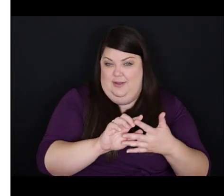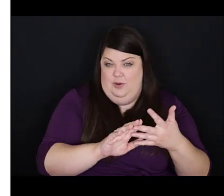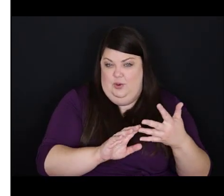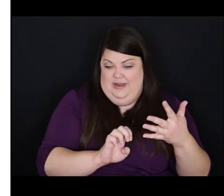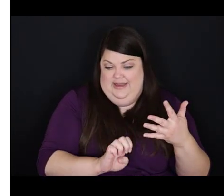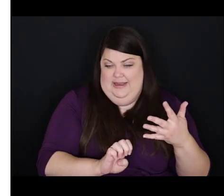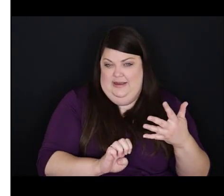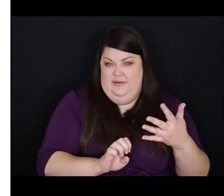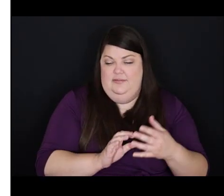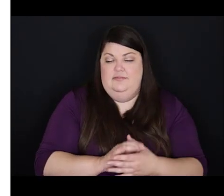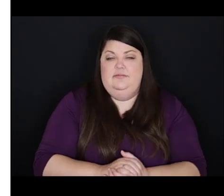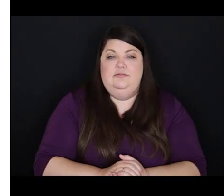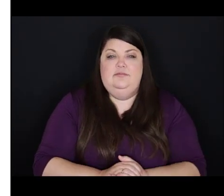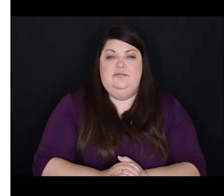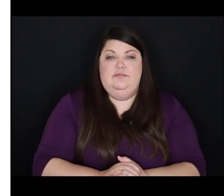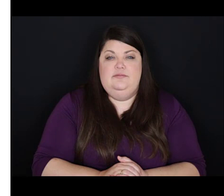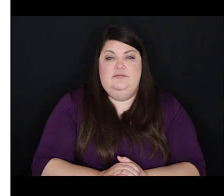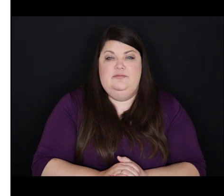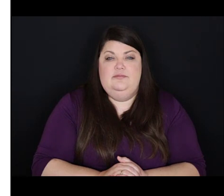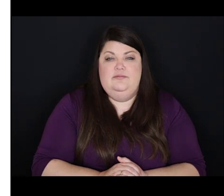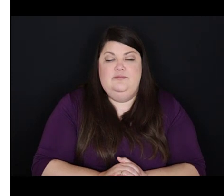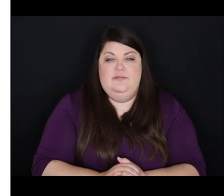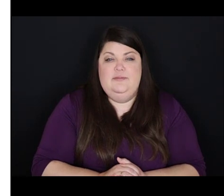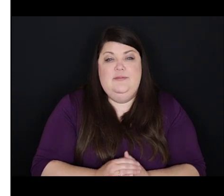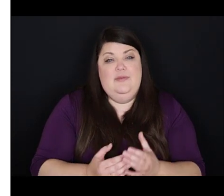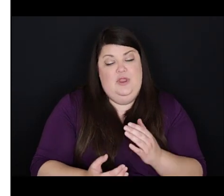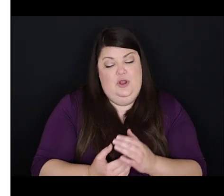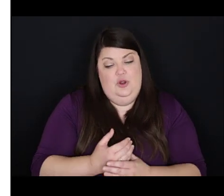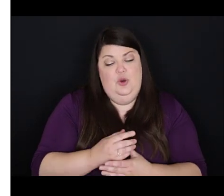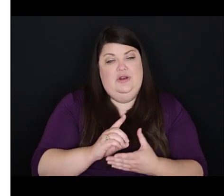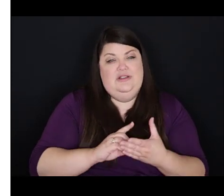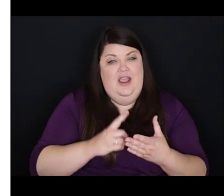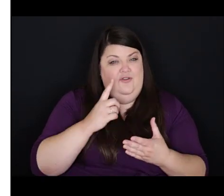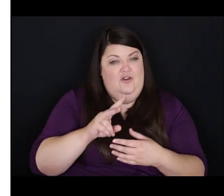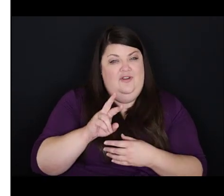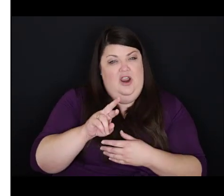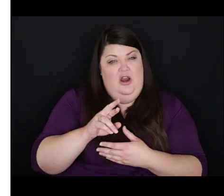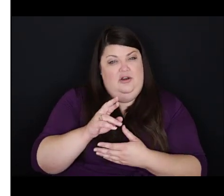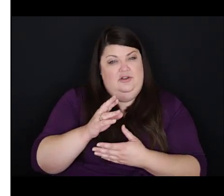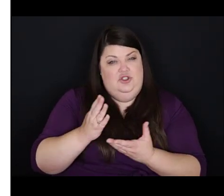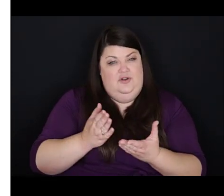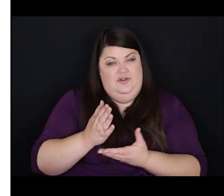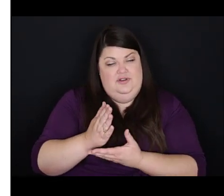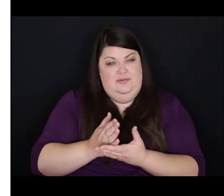The new design for the VR services portion of the State Plan includes a new table where you enter